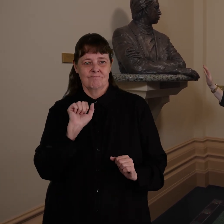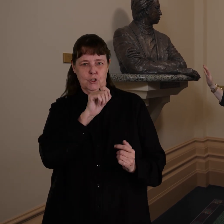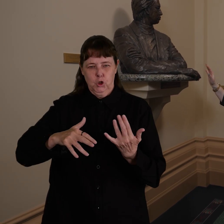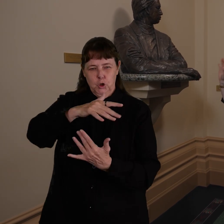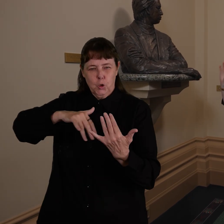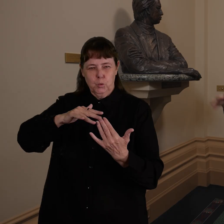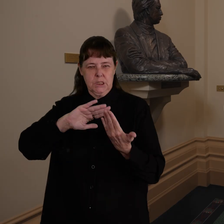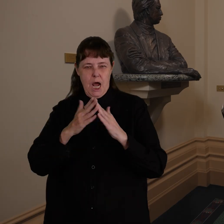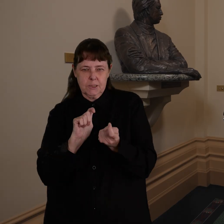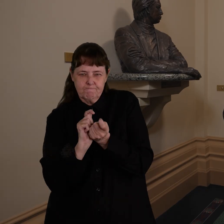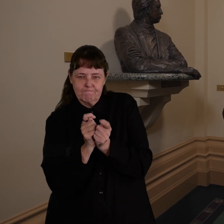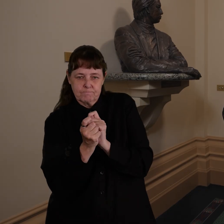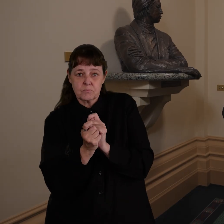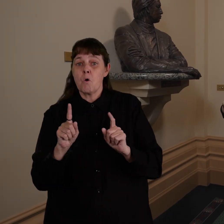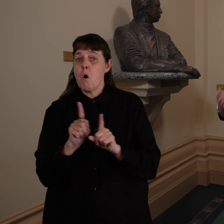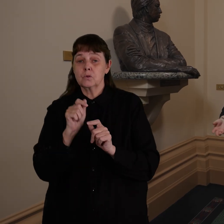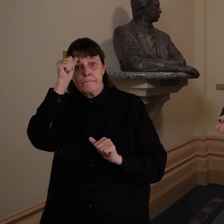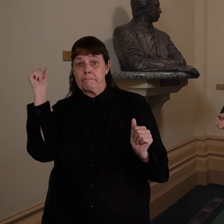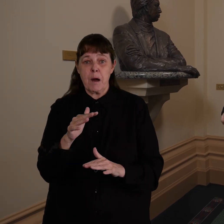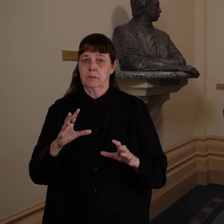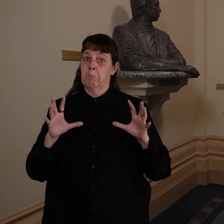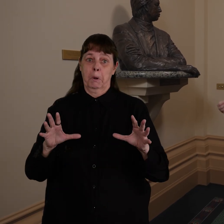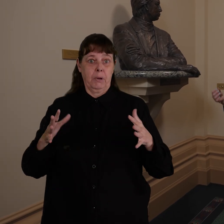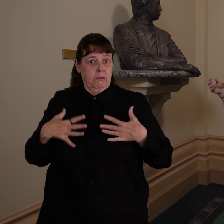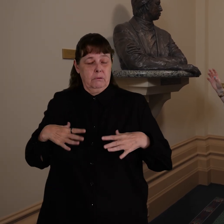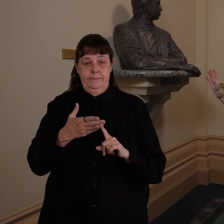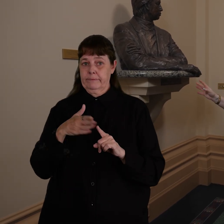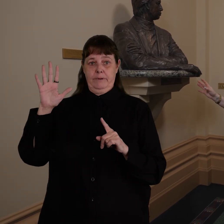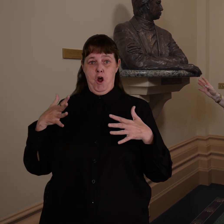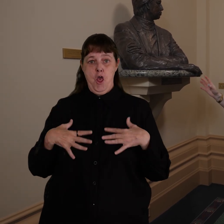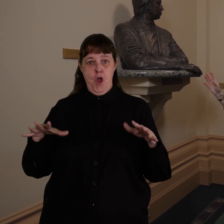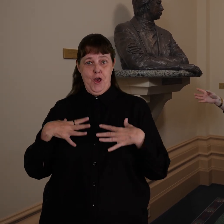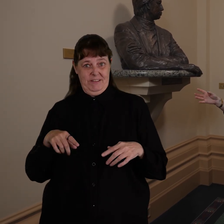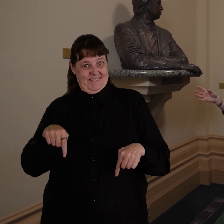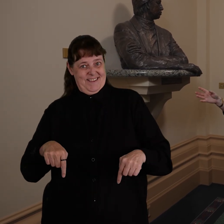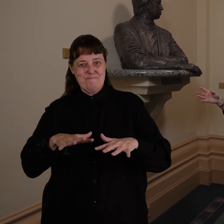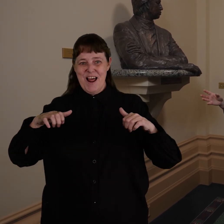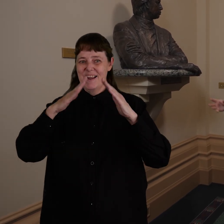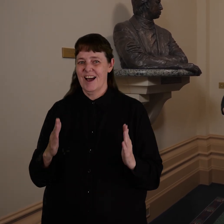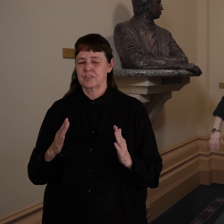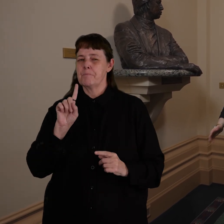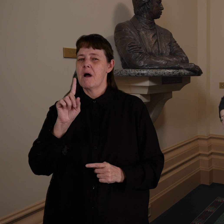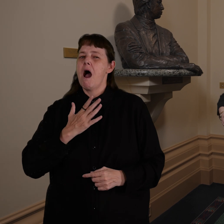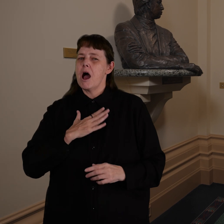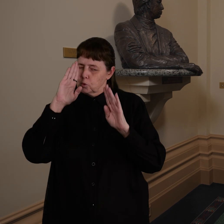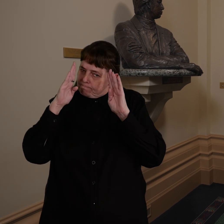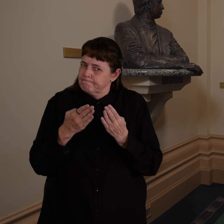who was famous for his social reform, and he was also known for some of his,